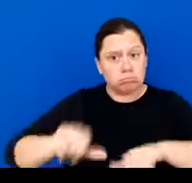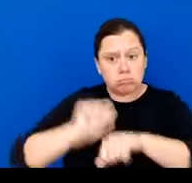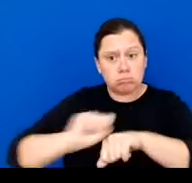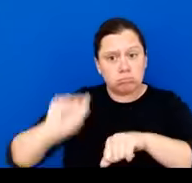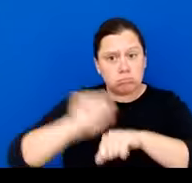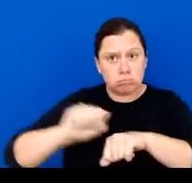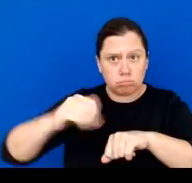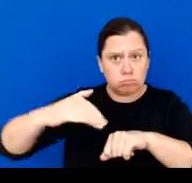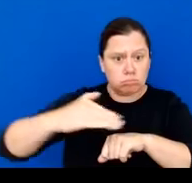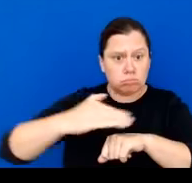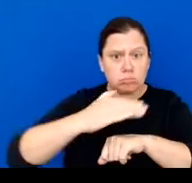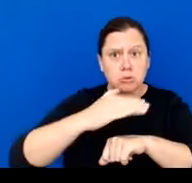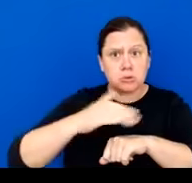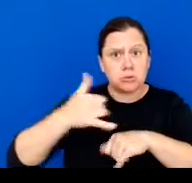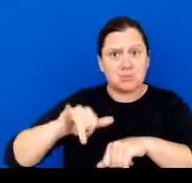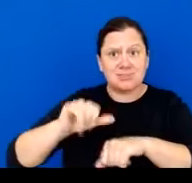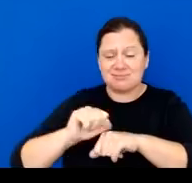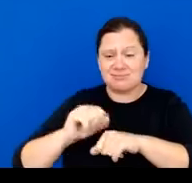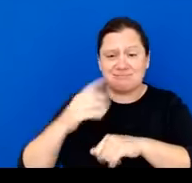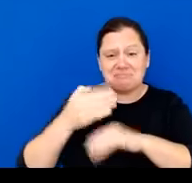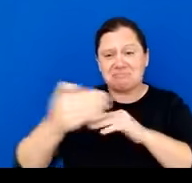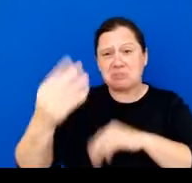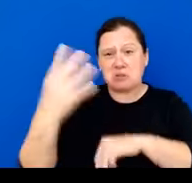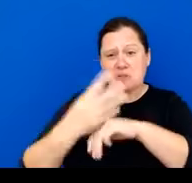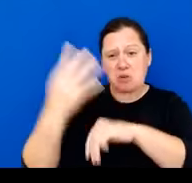indirect prep and ready for any type of need